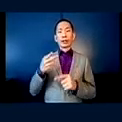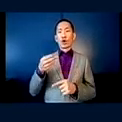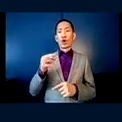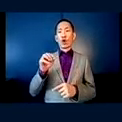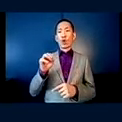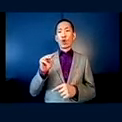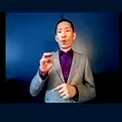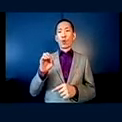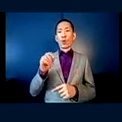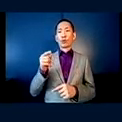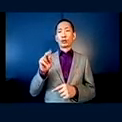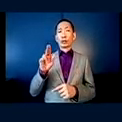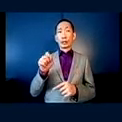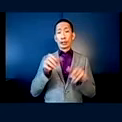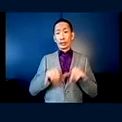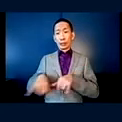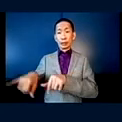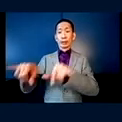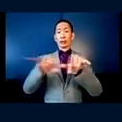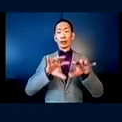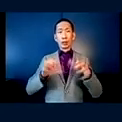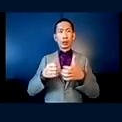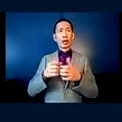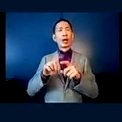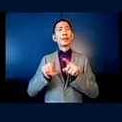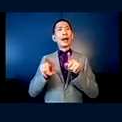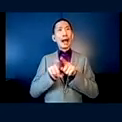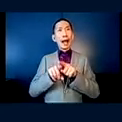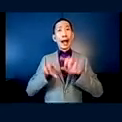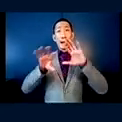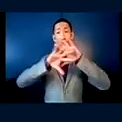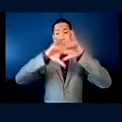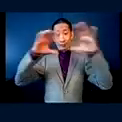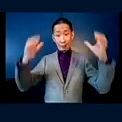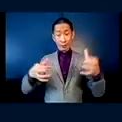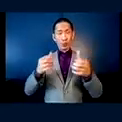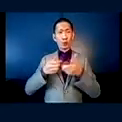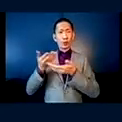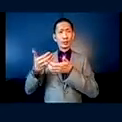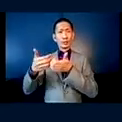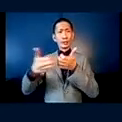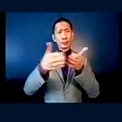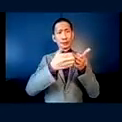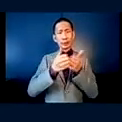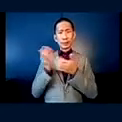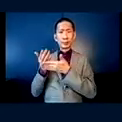AFRICAN AMERICANS AS A HOMOGENOUS SORT OF GROUP BUT MACRO ETHNIC GROUP WITH